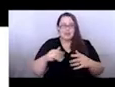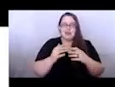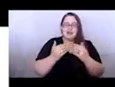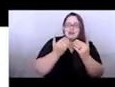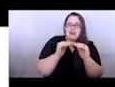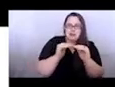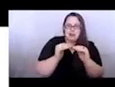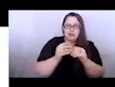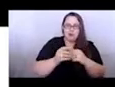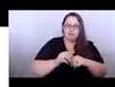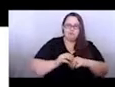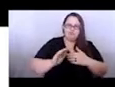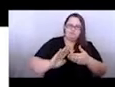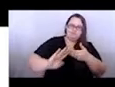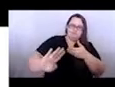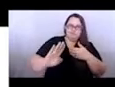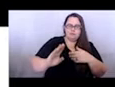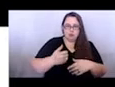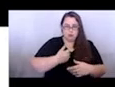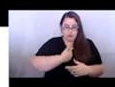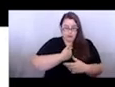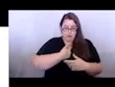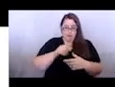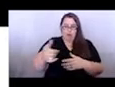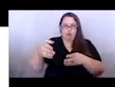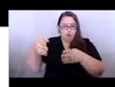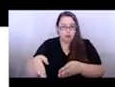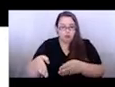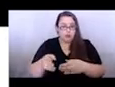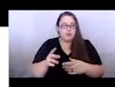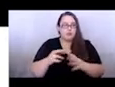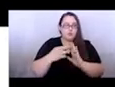They are norms, rules or codes of conduct that characterizes an individual's